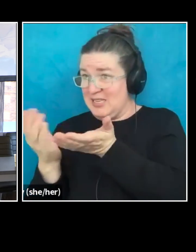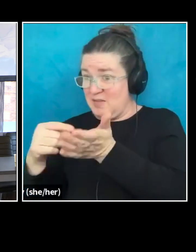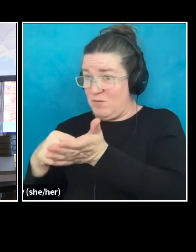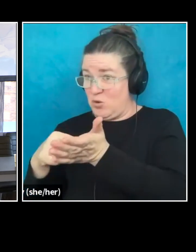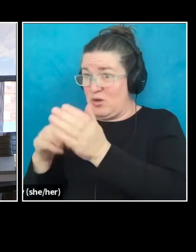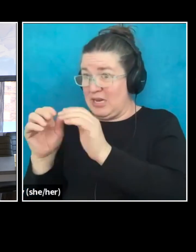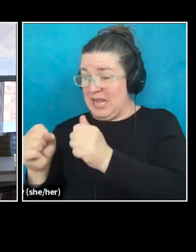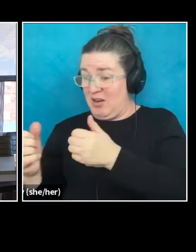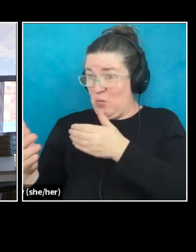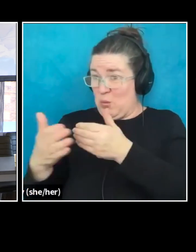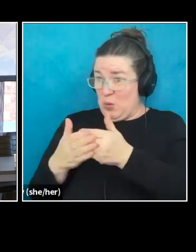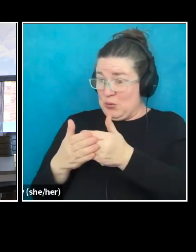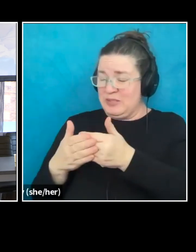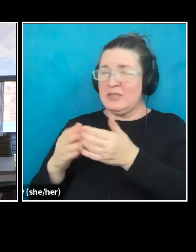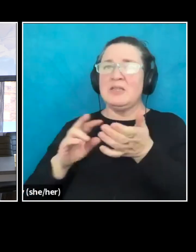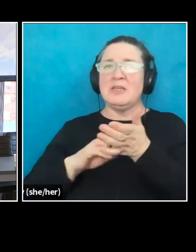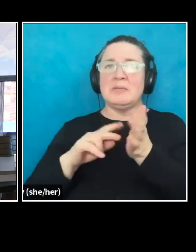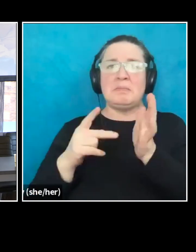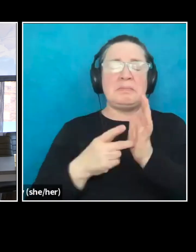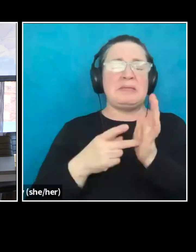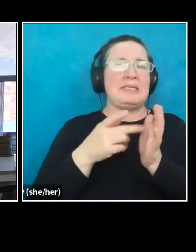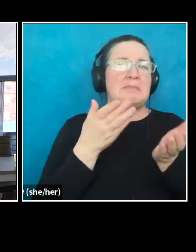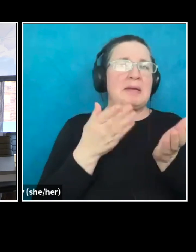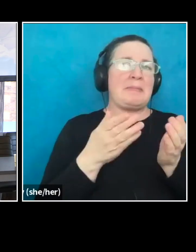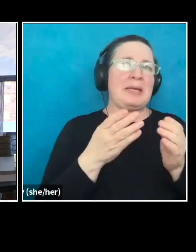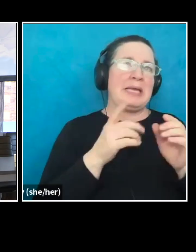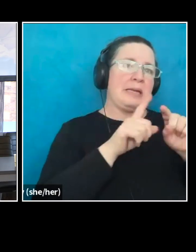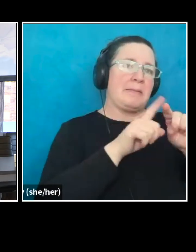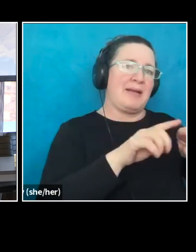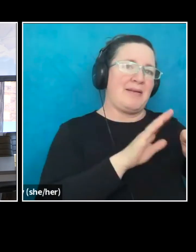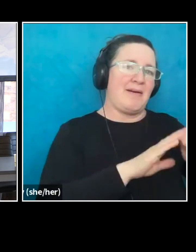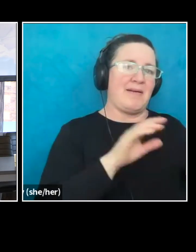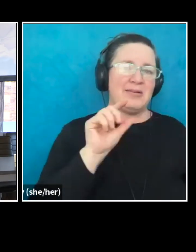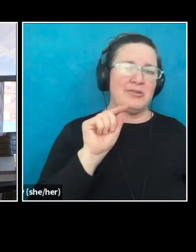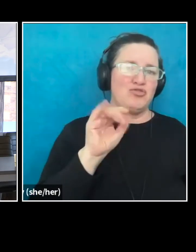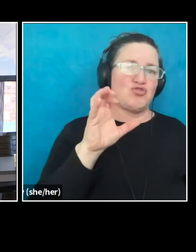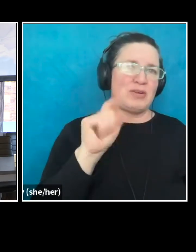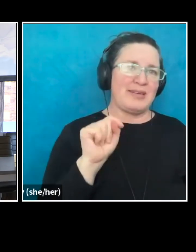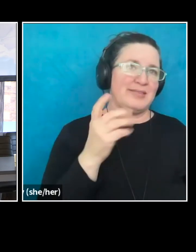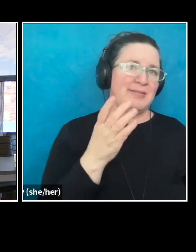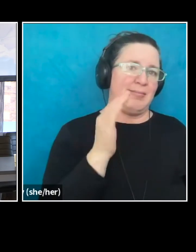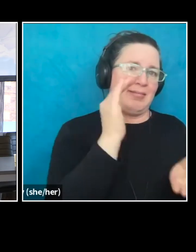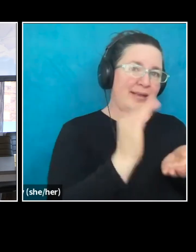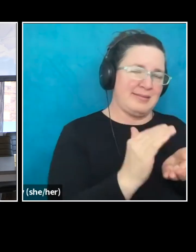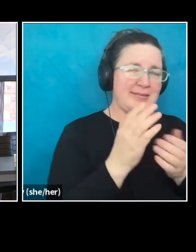which would maybe decrease revenue, but like, you know, as a society, how could that benefit us?